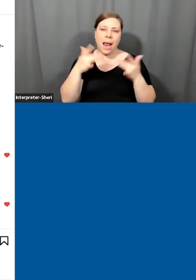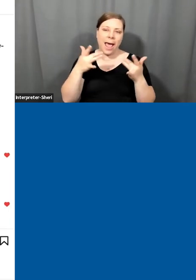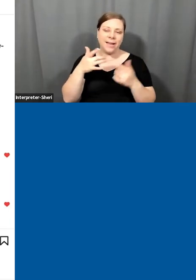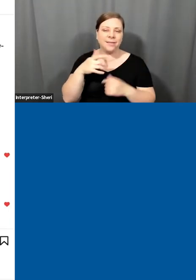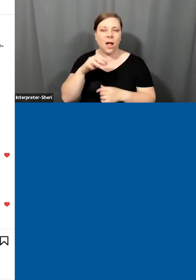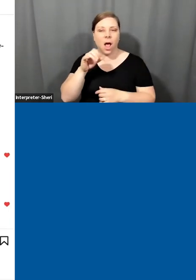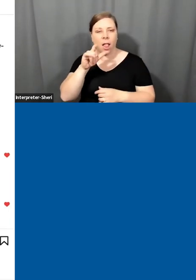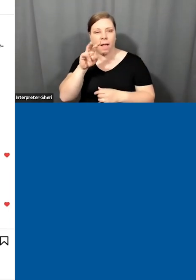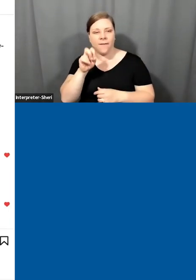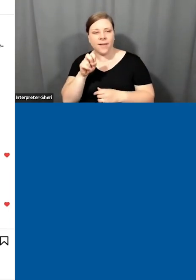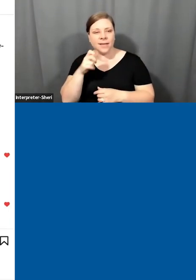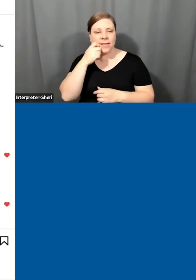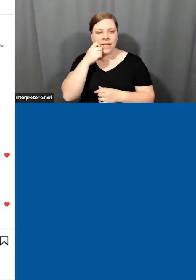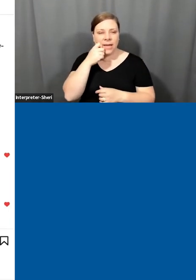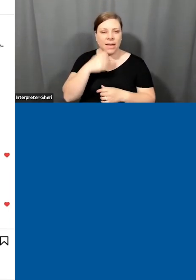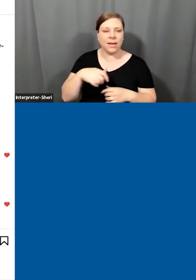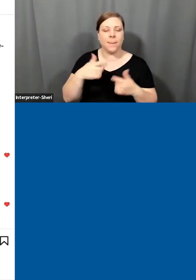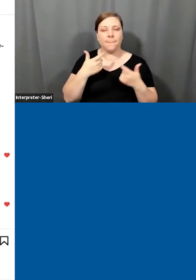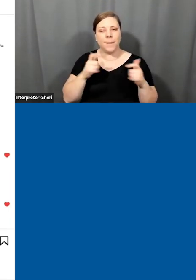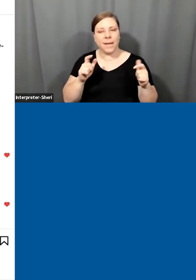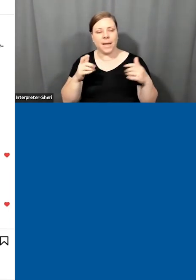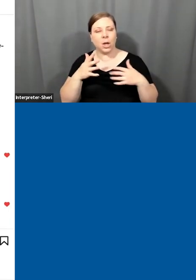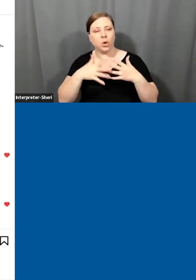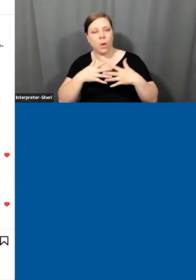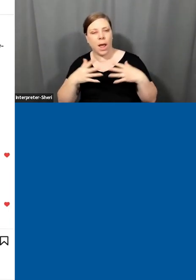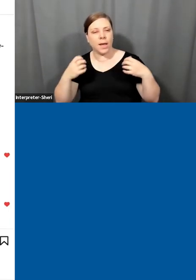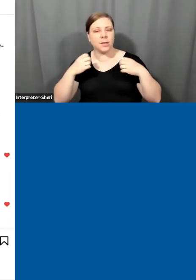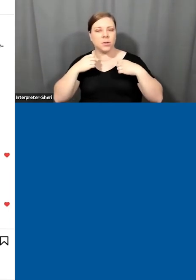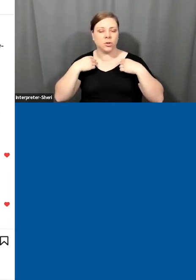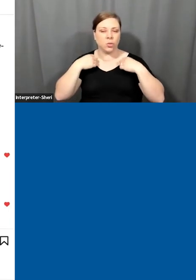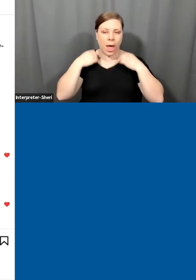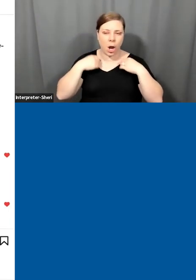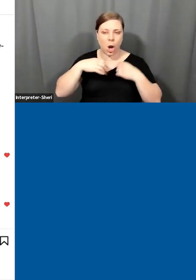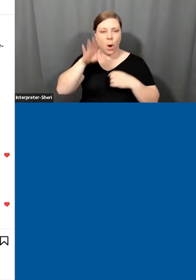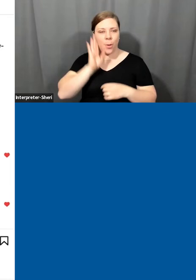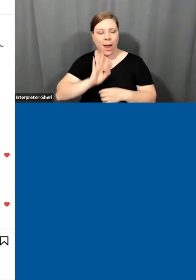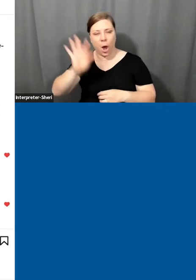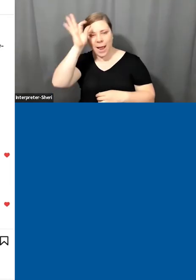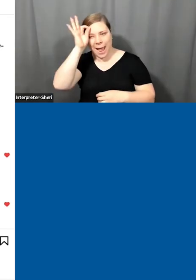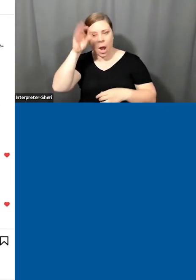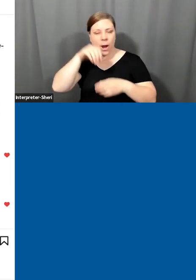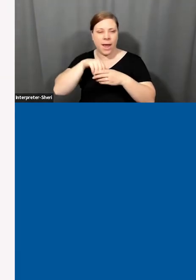and a really big gray sweater in her bedroom and then I would go into the transcript.